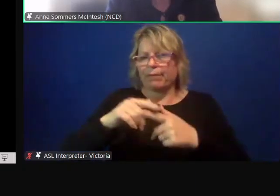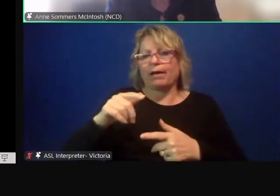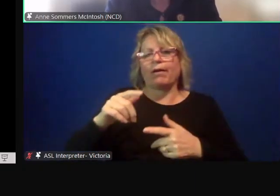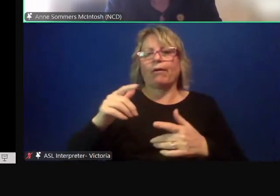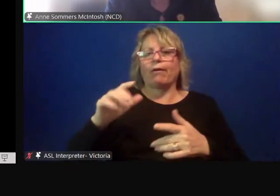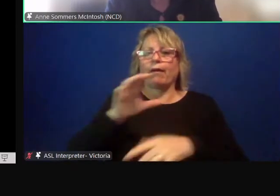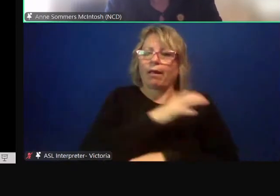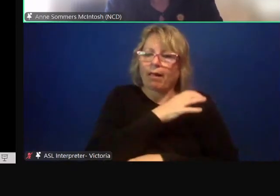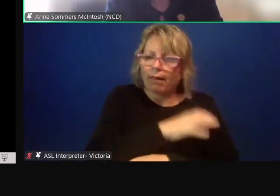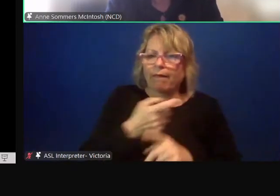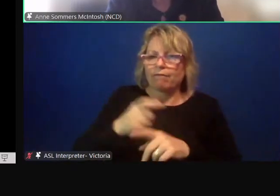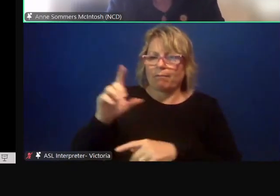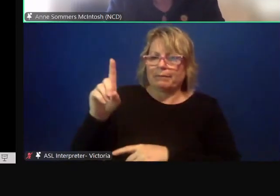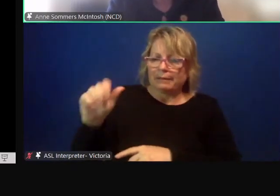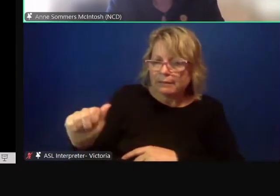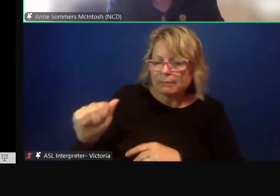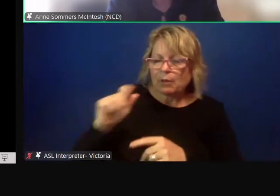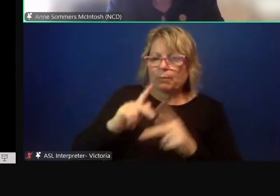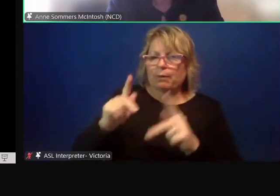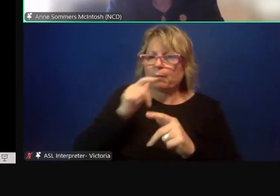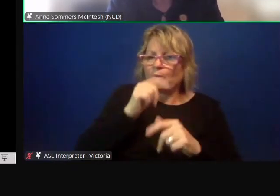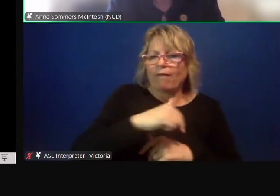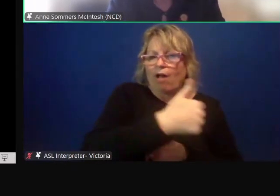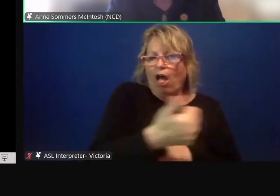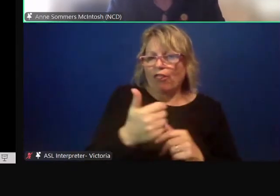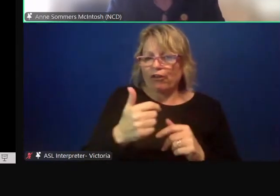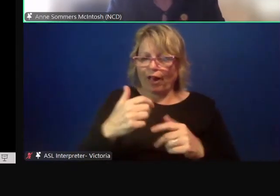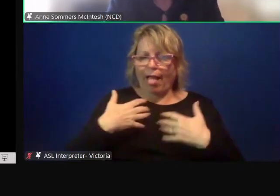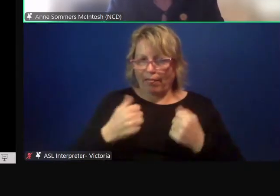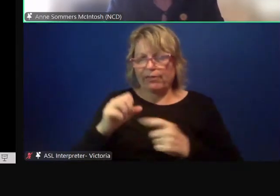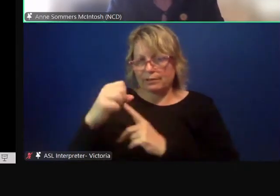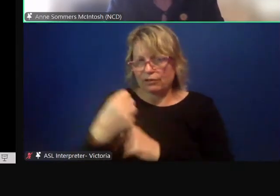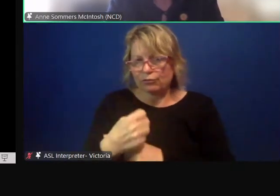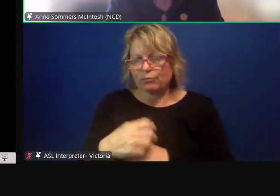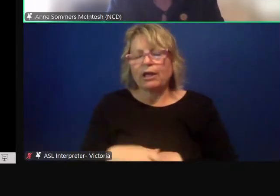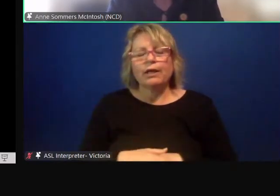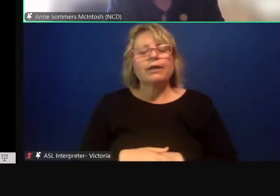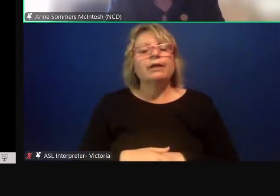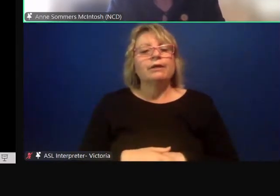disability from those related to other health conditions. A term that all of you are familiar